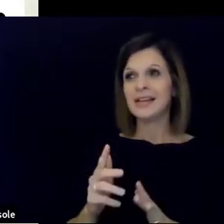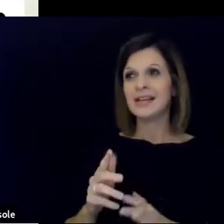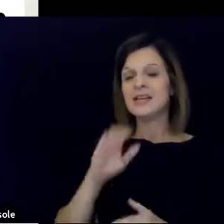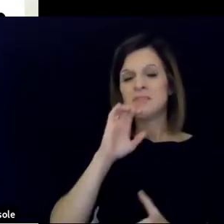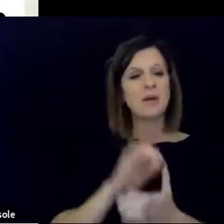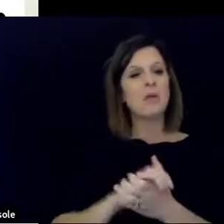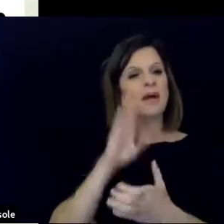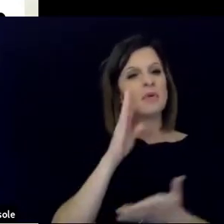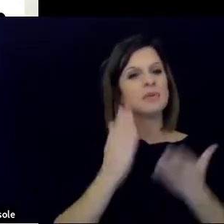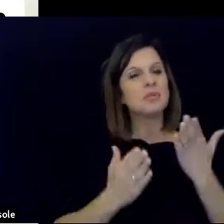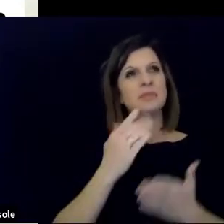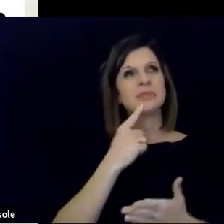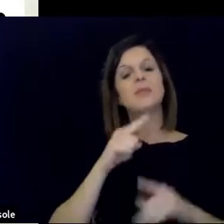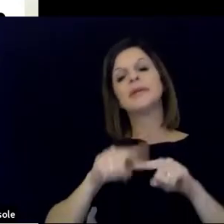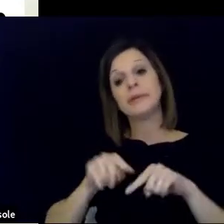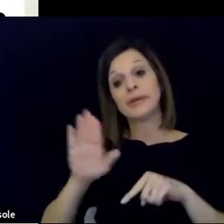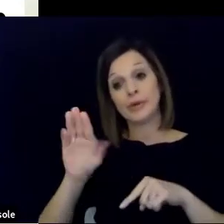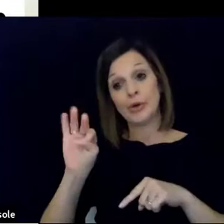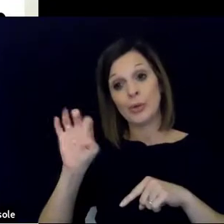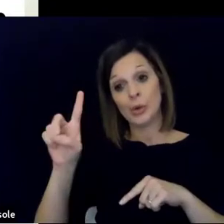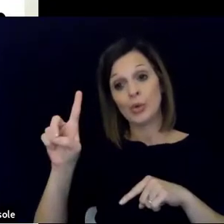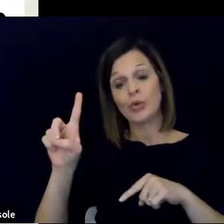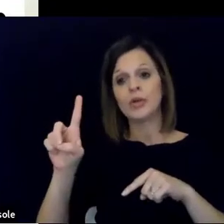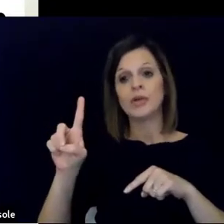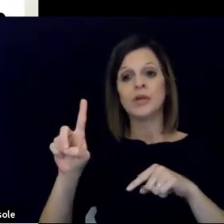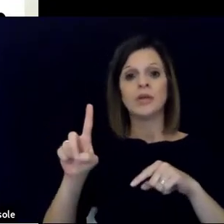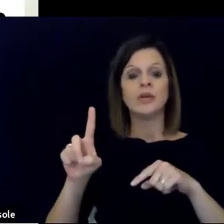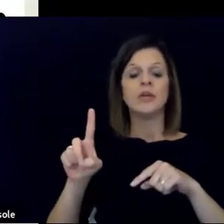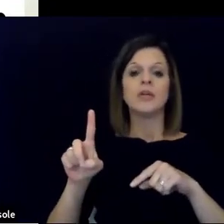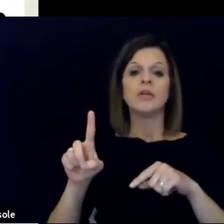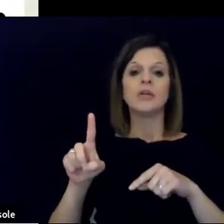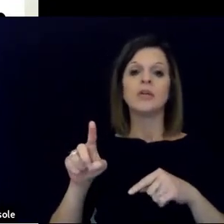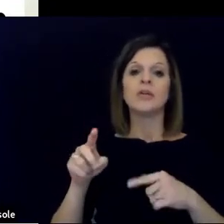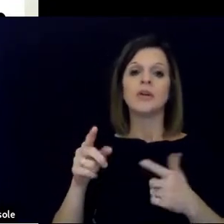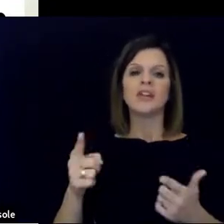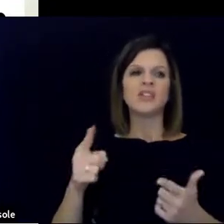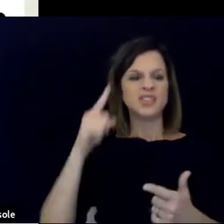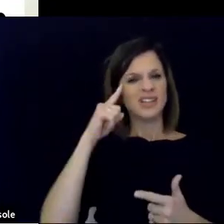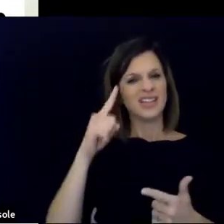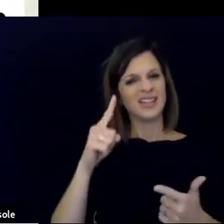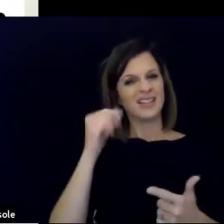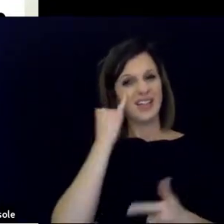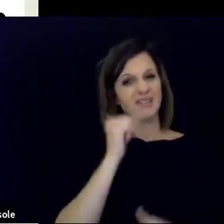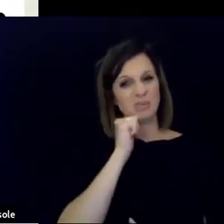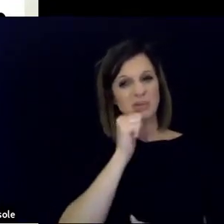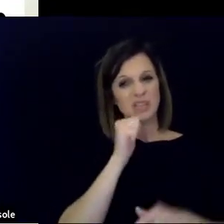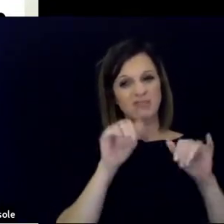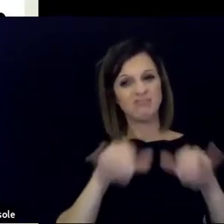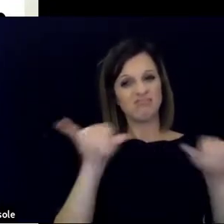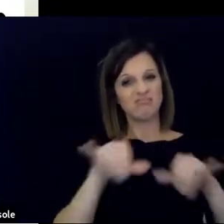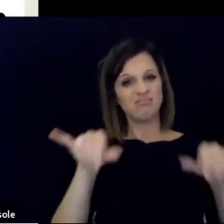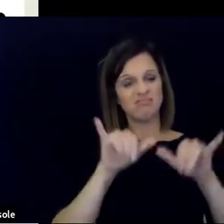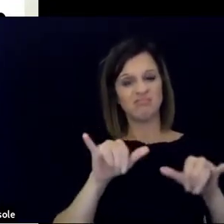that depending on her mood at the moment, that she's not much of a fan, it makes life kind of boring. It does make life predictable.